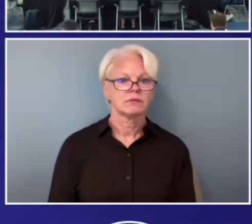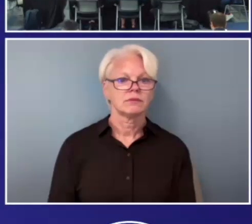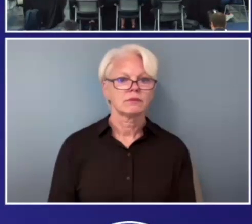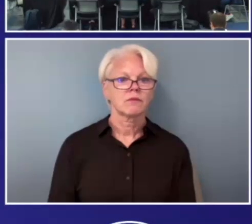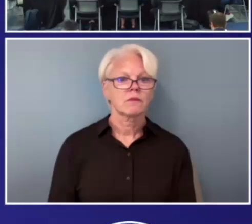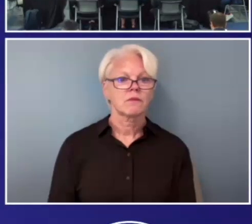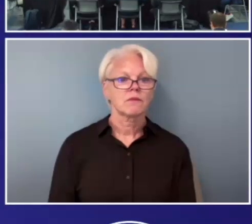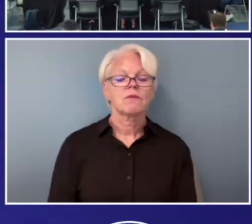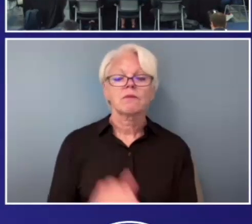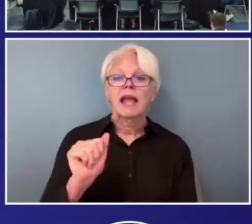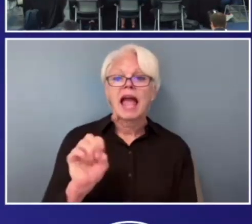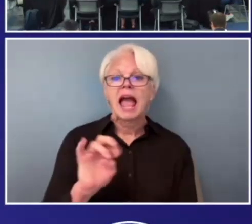Ashley, if you want, we can go back to your